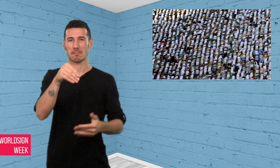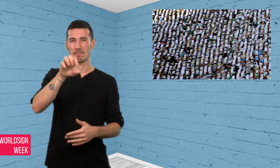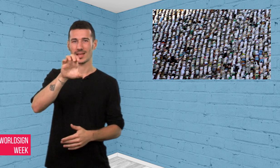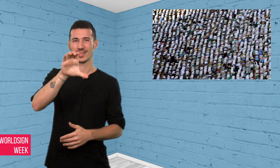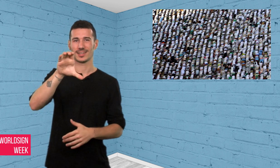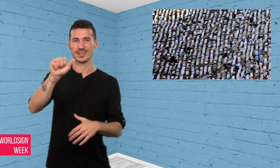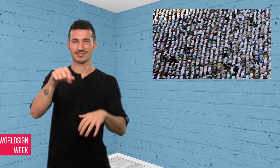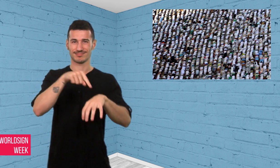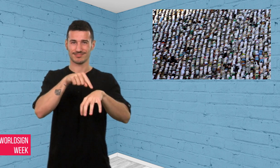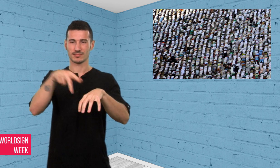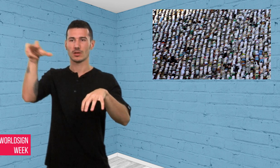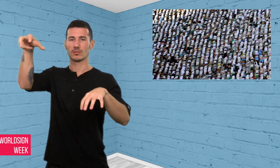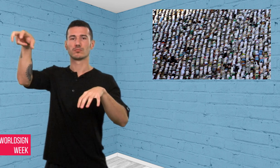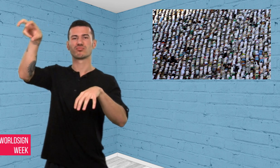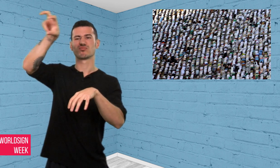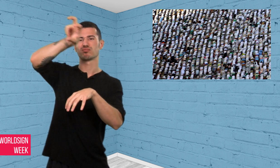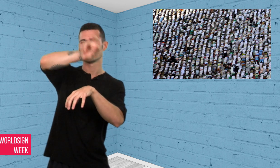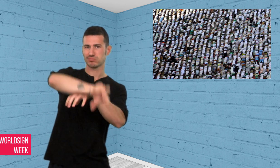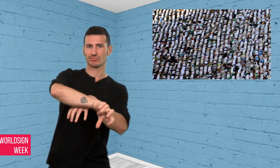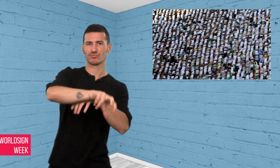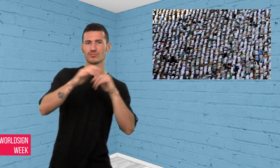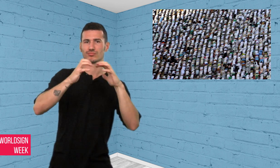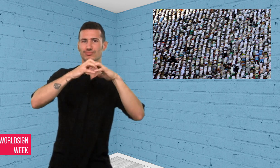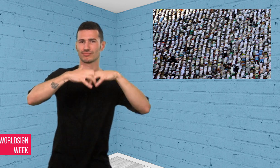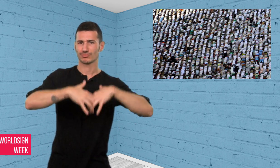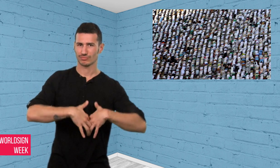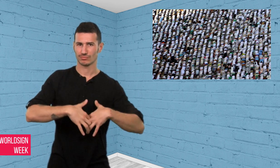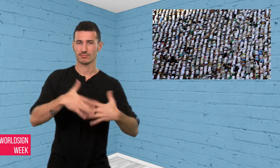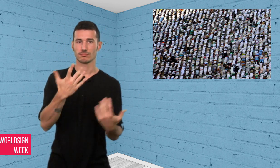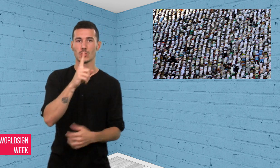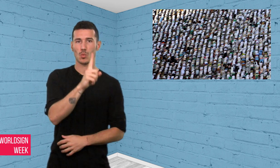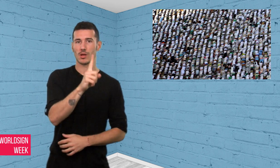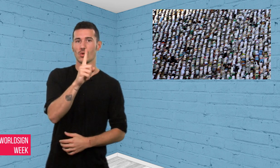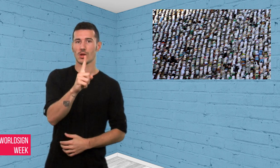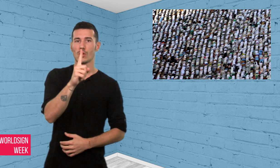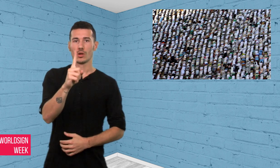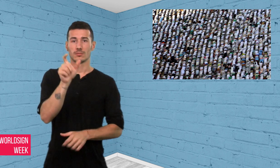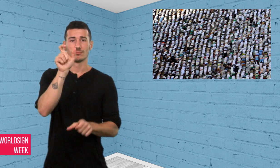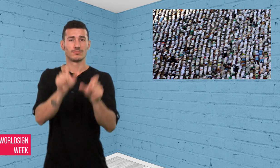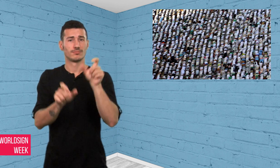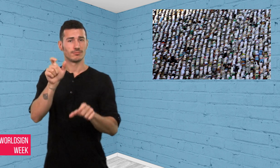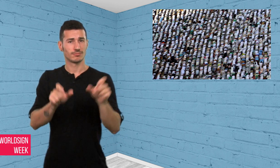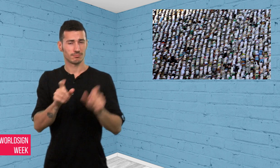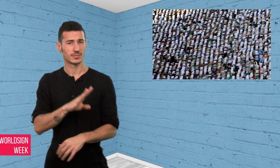Mecca holy site and killed more than 111 people.